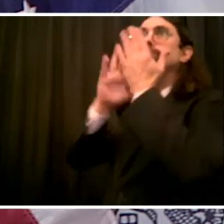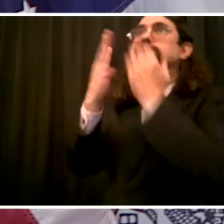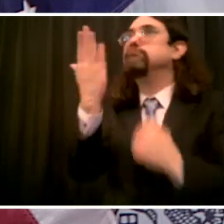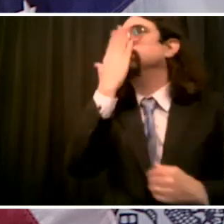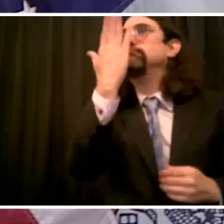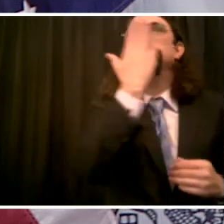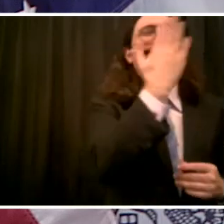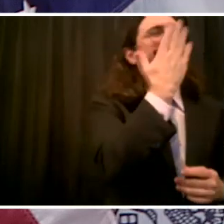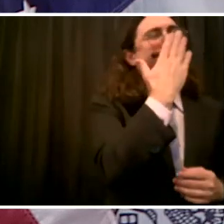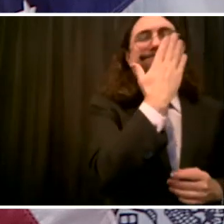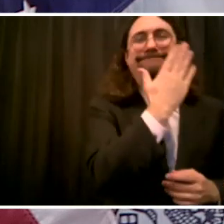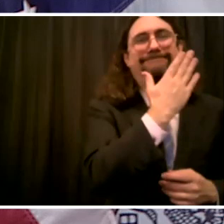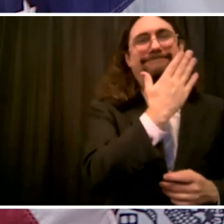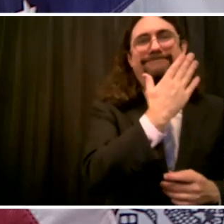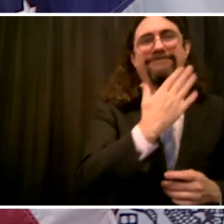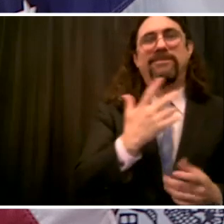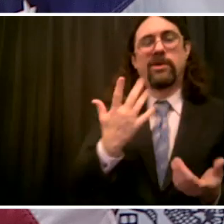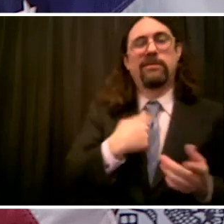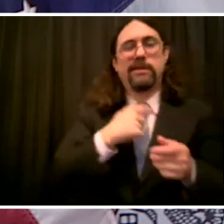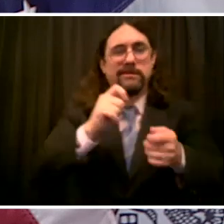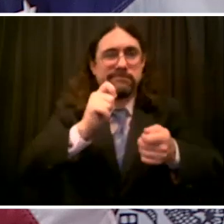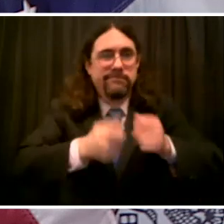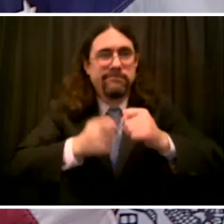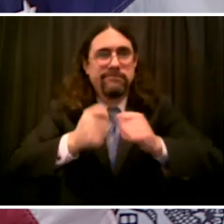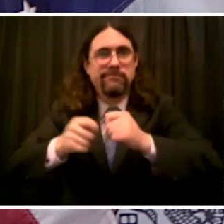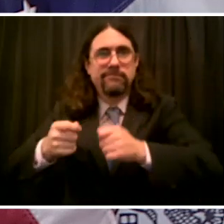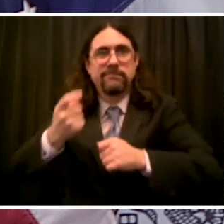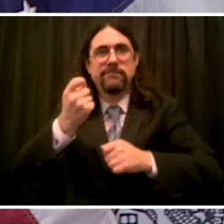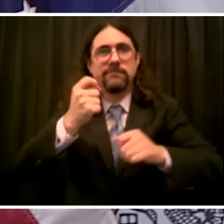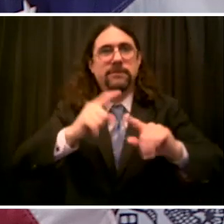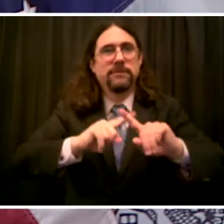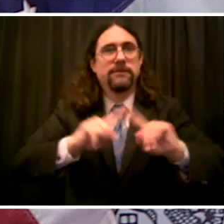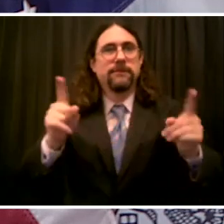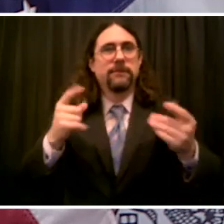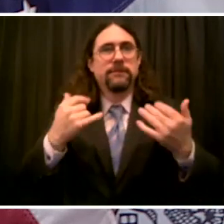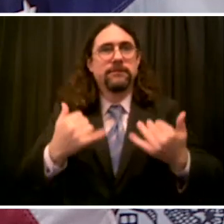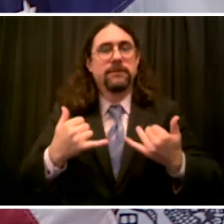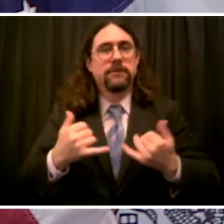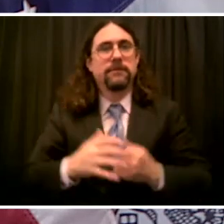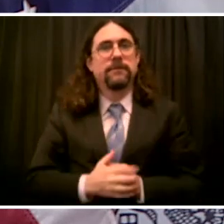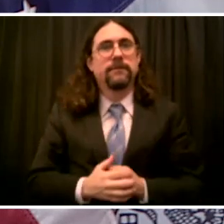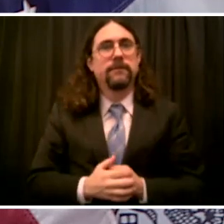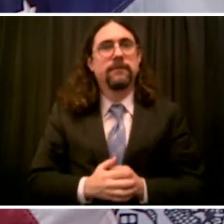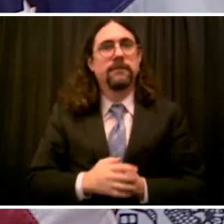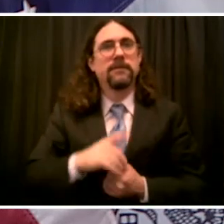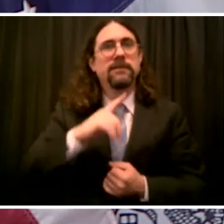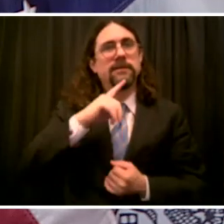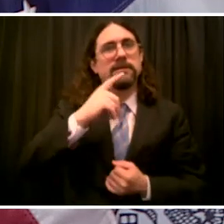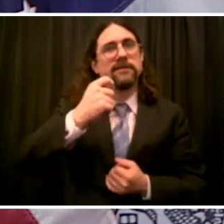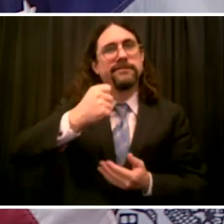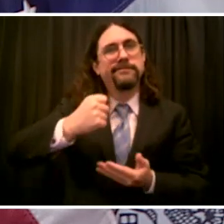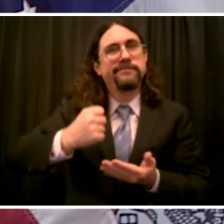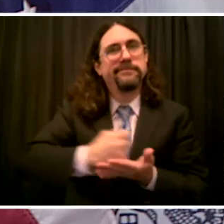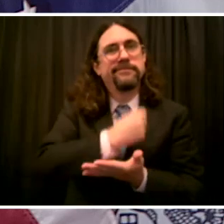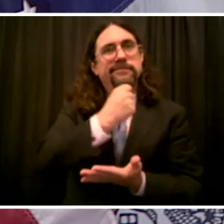THAT'S THE NEXT BIG LEV ELOF AREL MLYAKING A DIFFERENCE IN THIS CITY. AND WE HAD TWO YOUTH OFFICERS IN